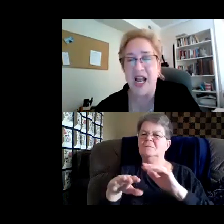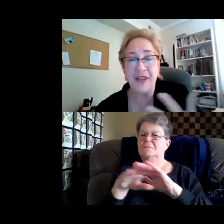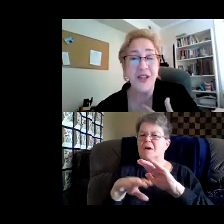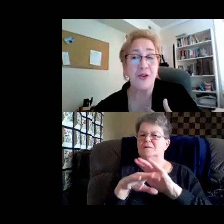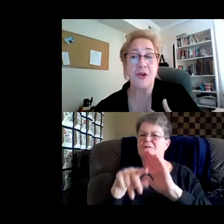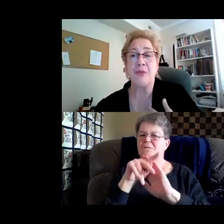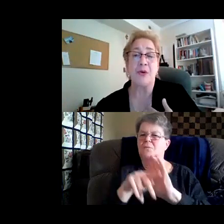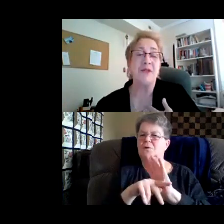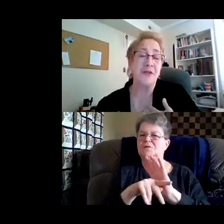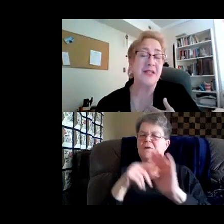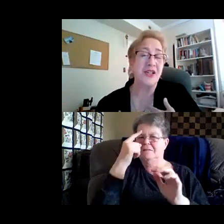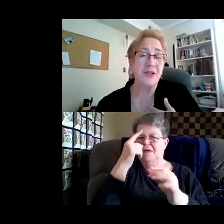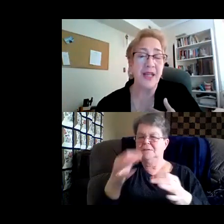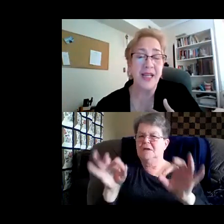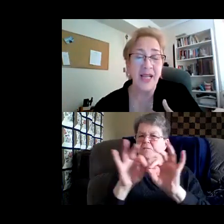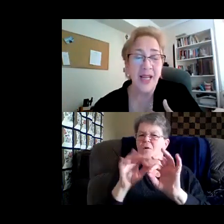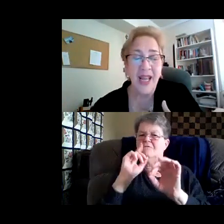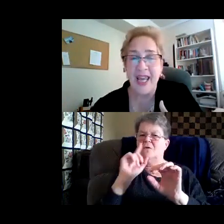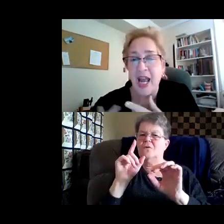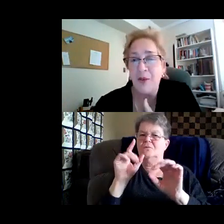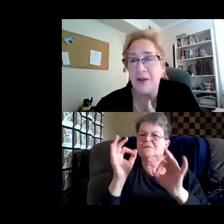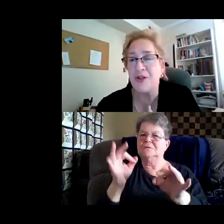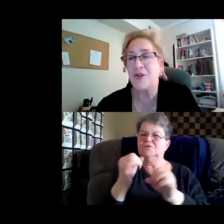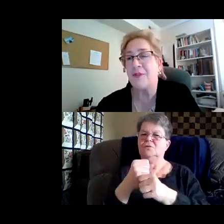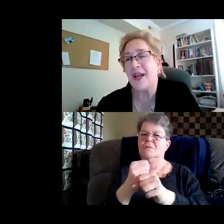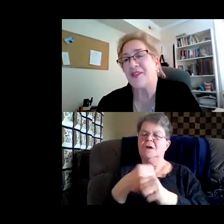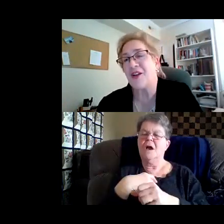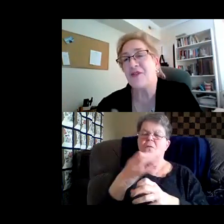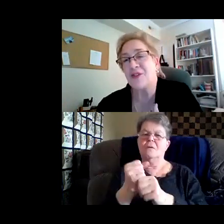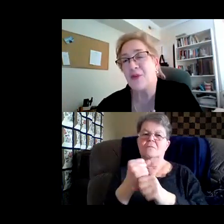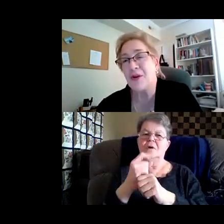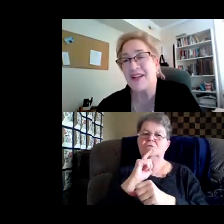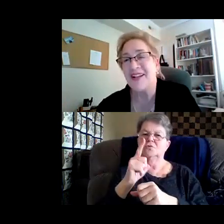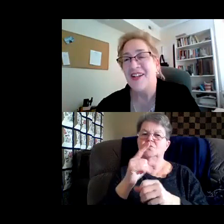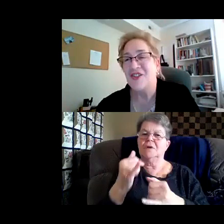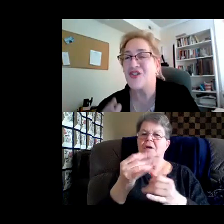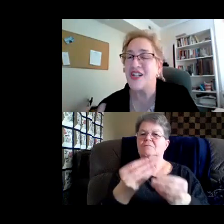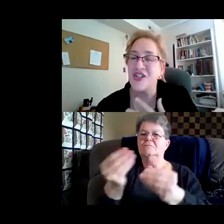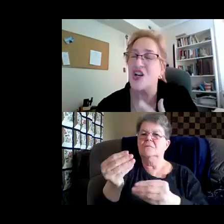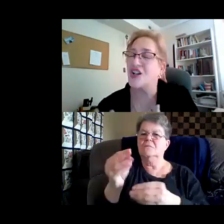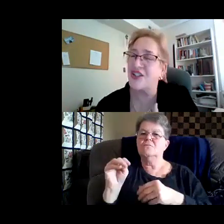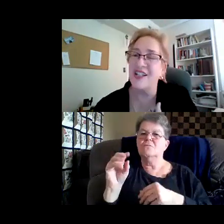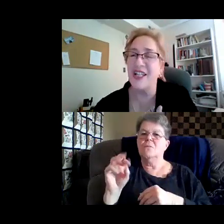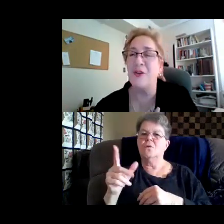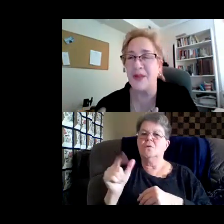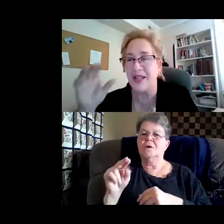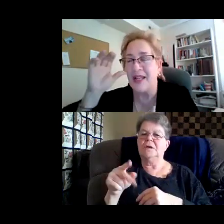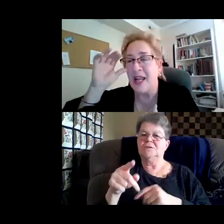that I think are important for decision-making. And I want to be sure to pass it off to Morgan, 'cause she can talk to you a little bit